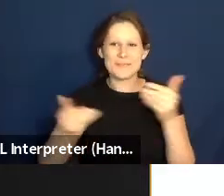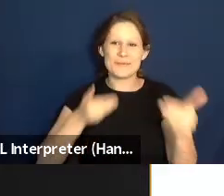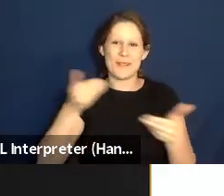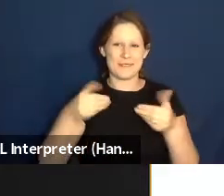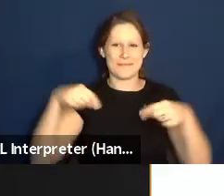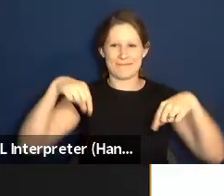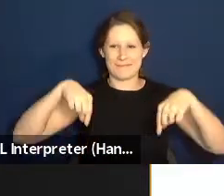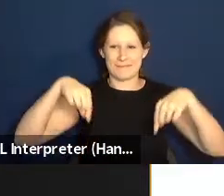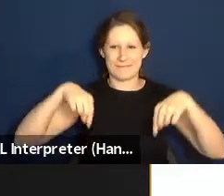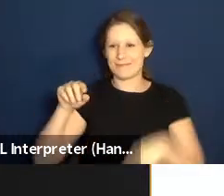May 26, 2021 - MindsEye